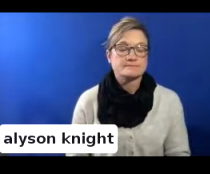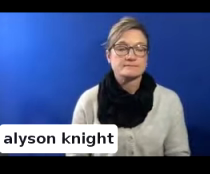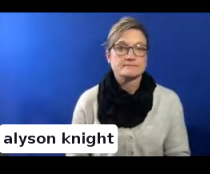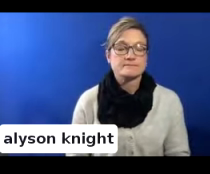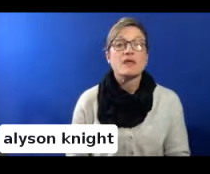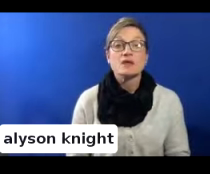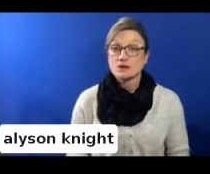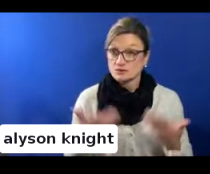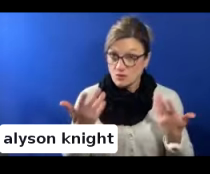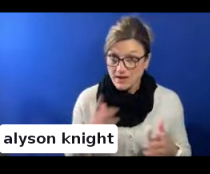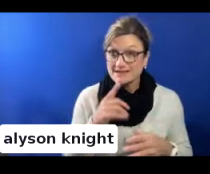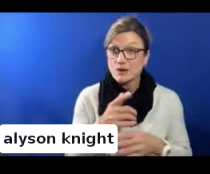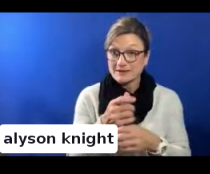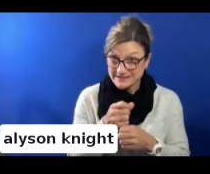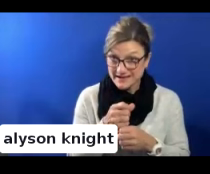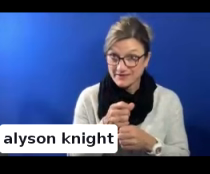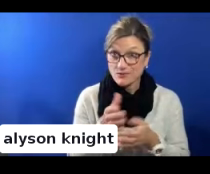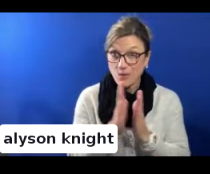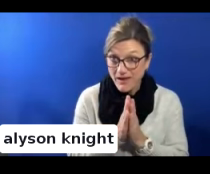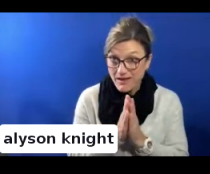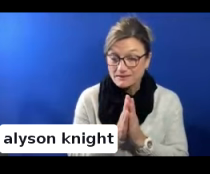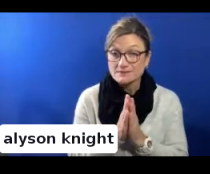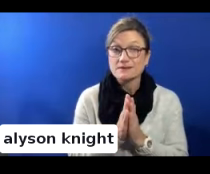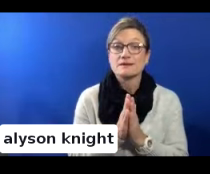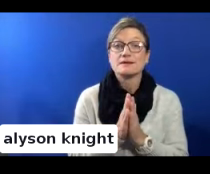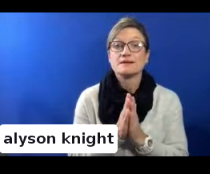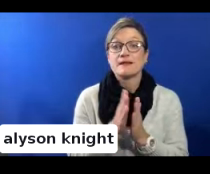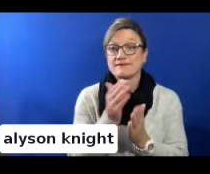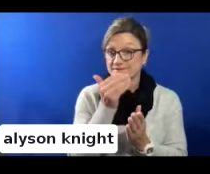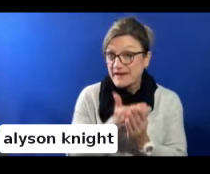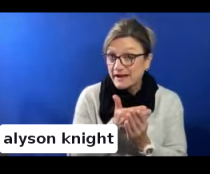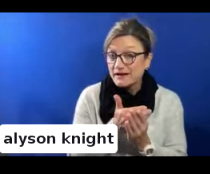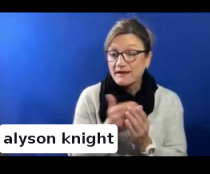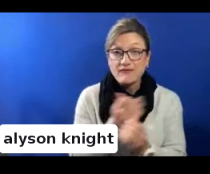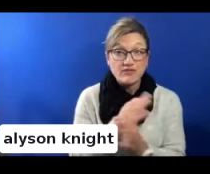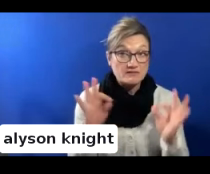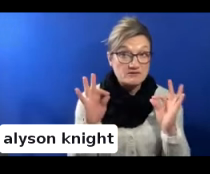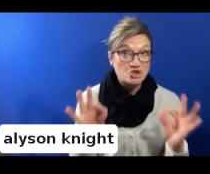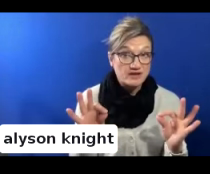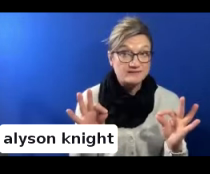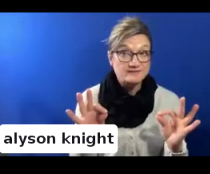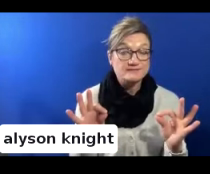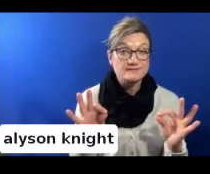Once I received the request, and this file if everything is okay, the budget